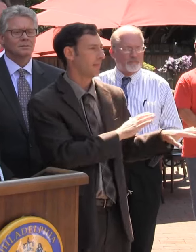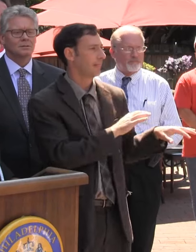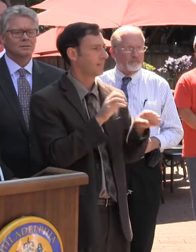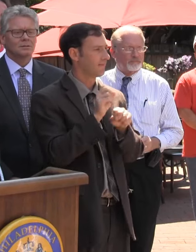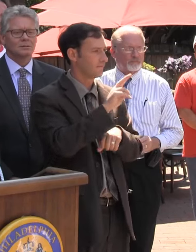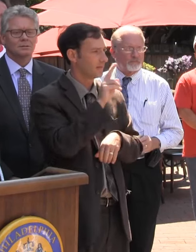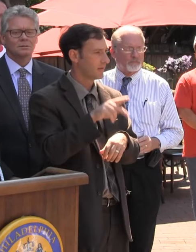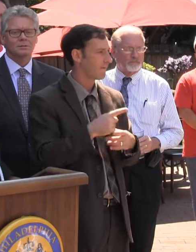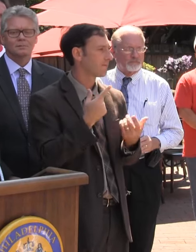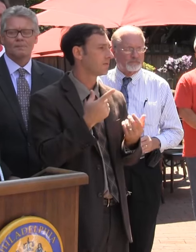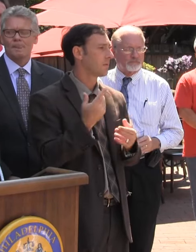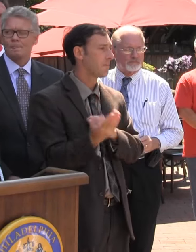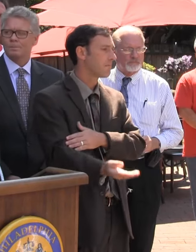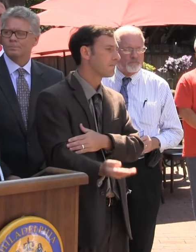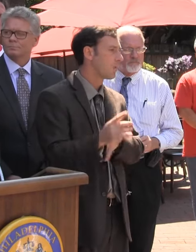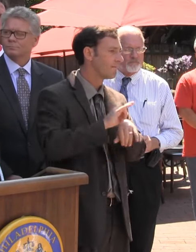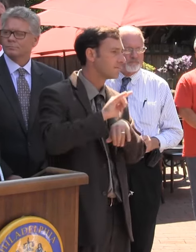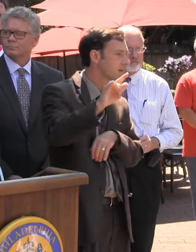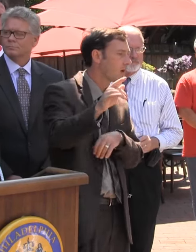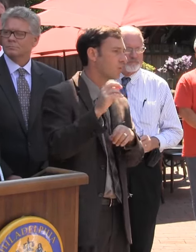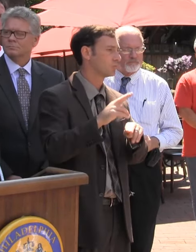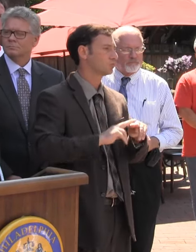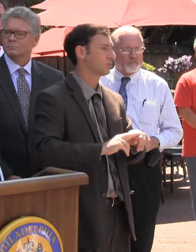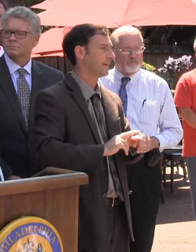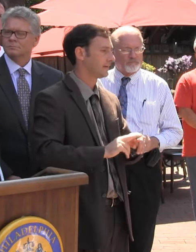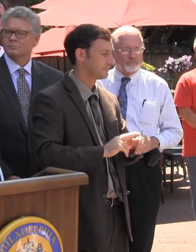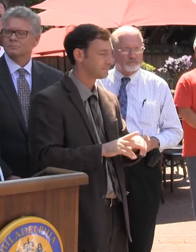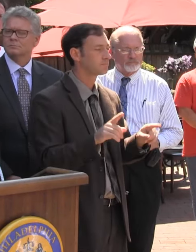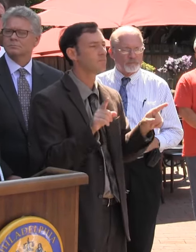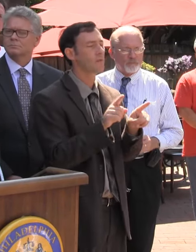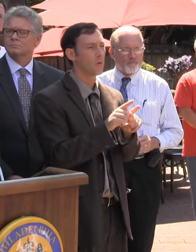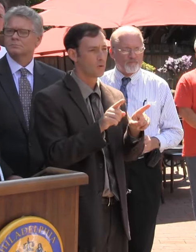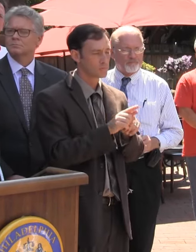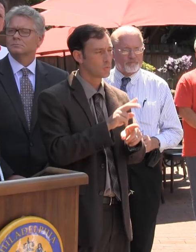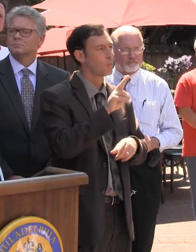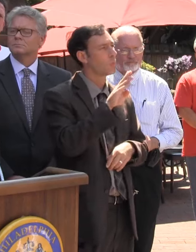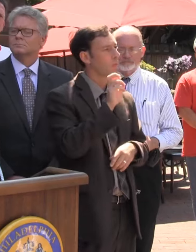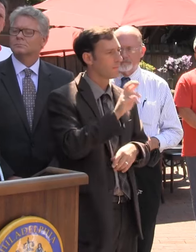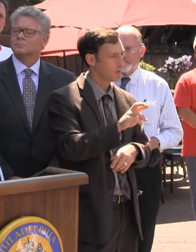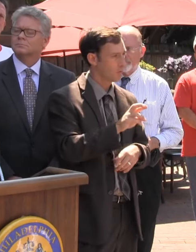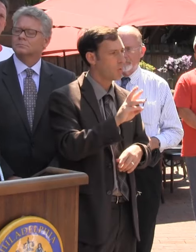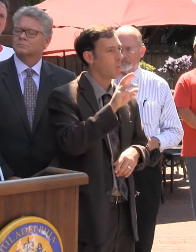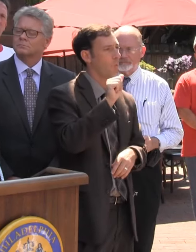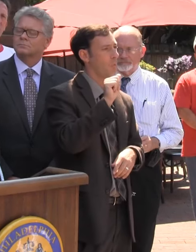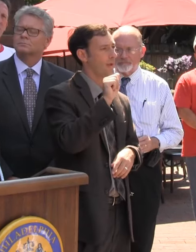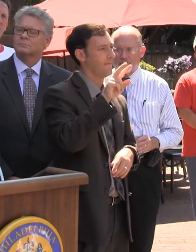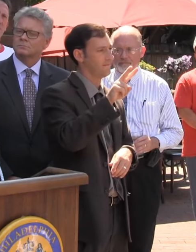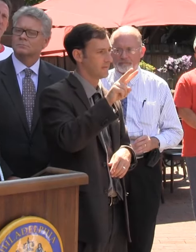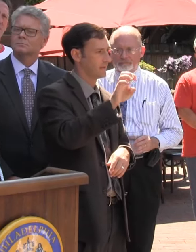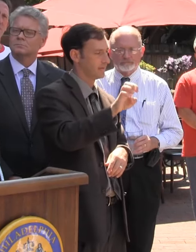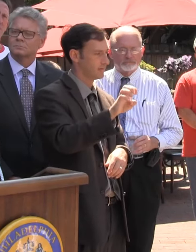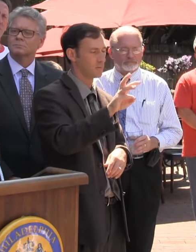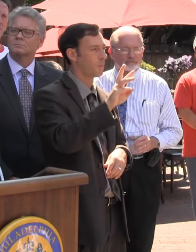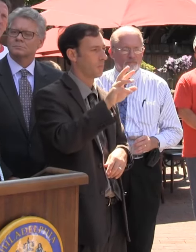maybe for an early flight or train service. In addition, Uber Wav, that's W-A-V, that's